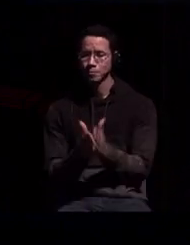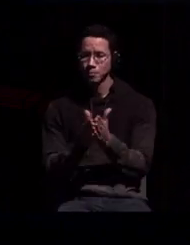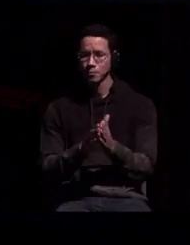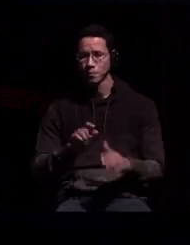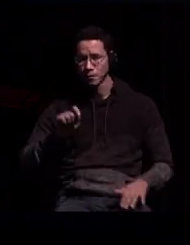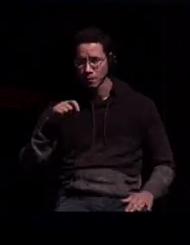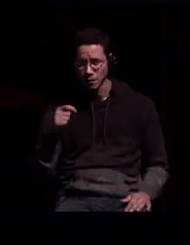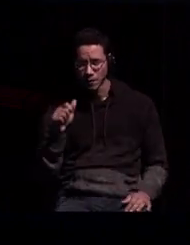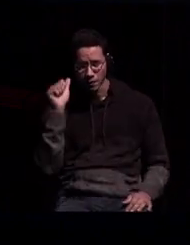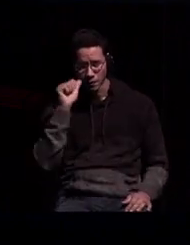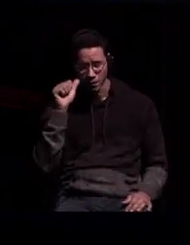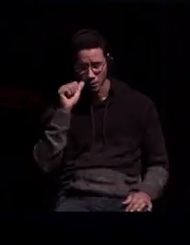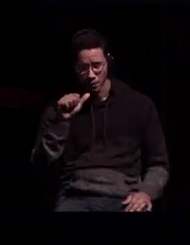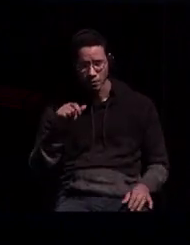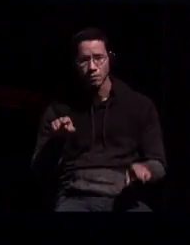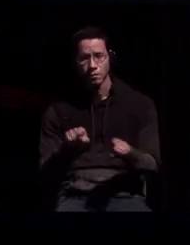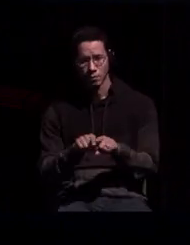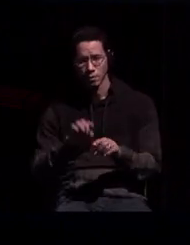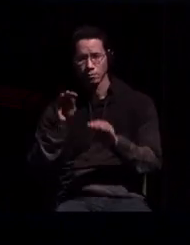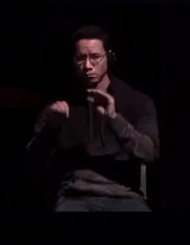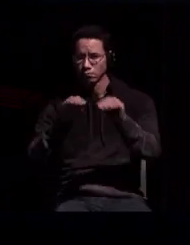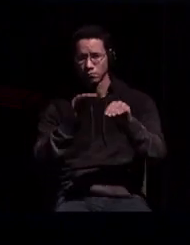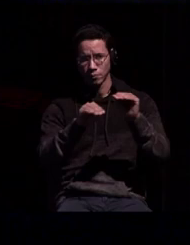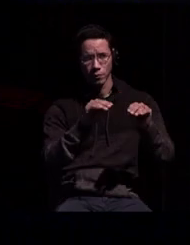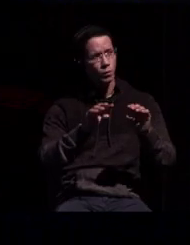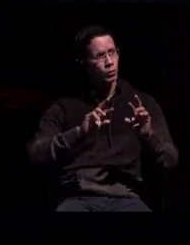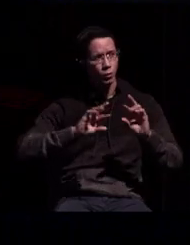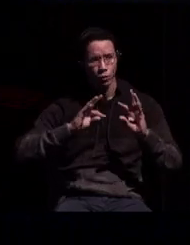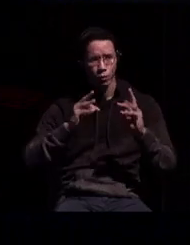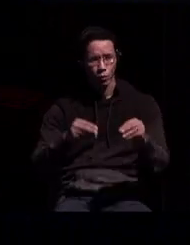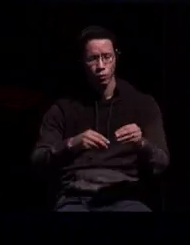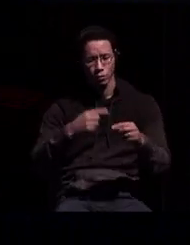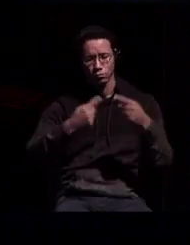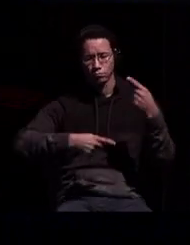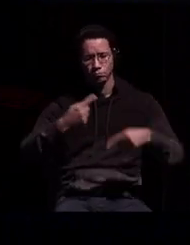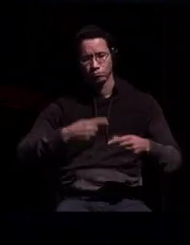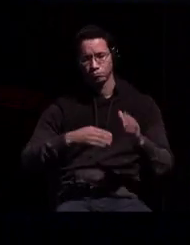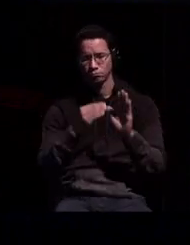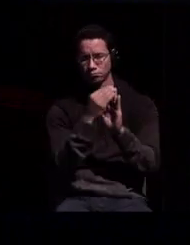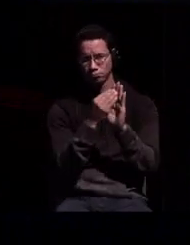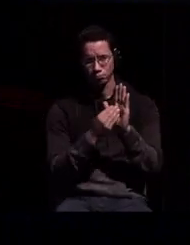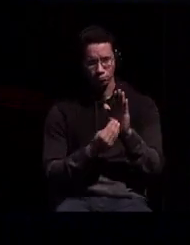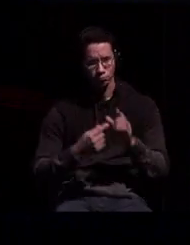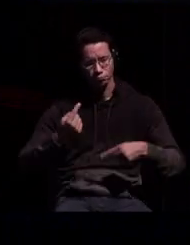in all tourist policies and kinds of studies dealing with tourism as a tool for reducing